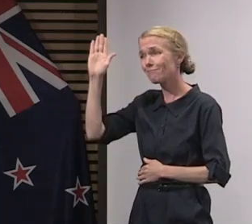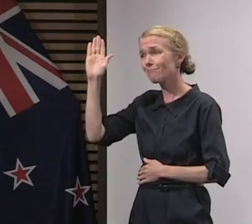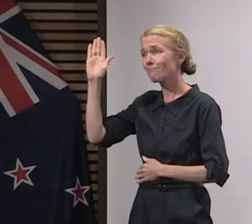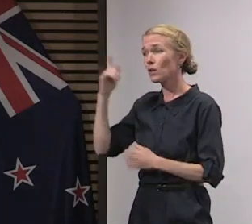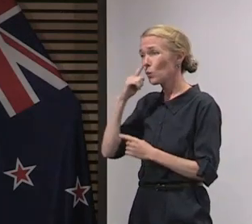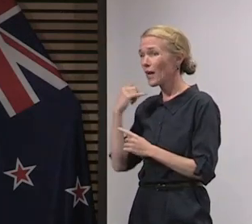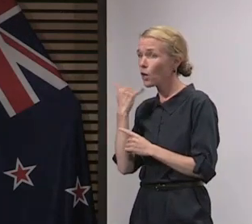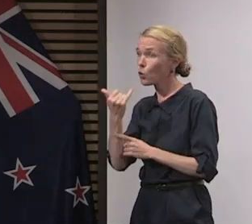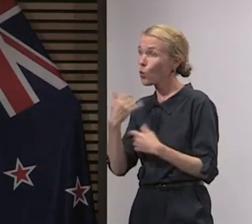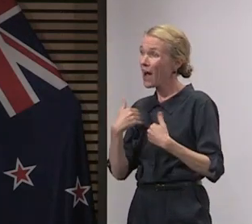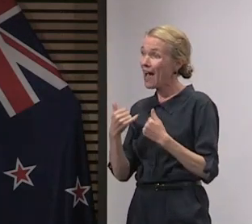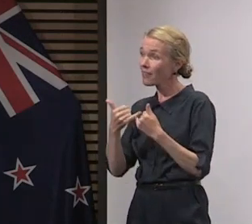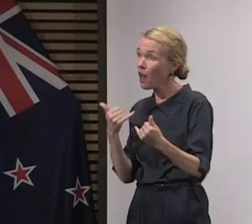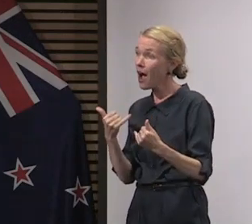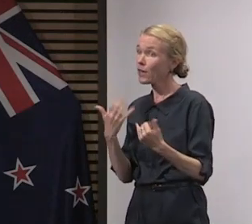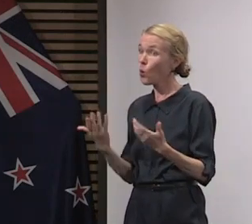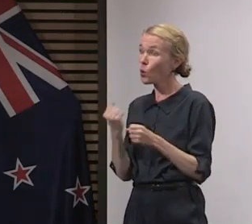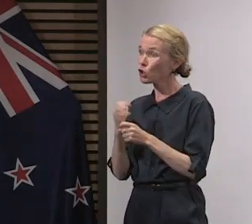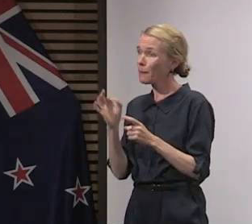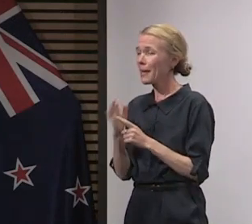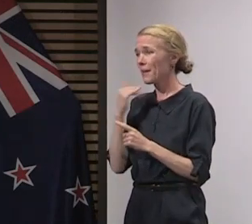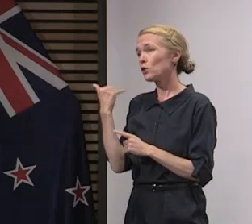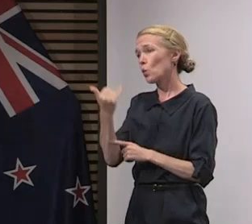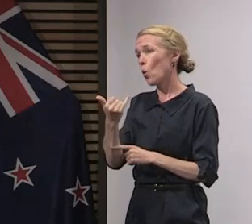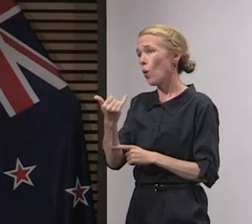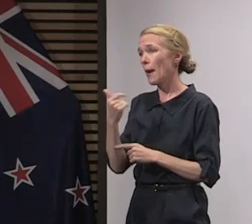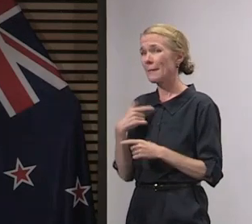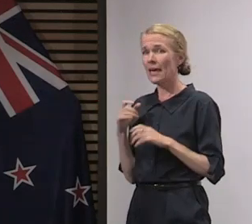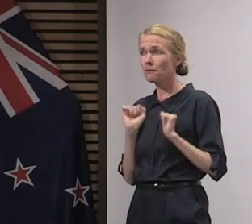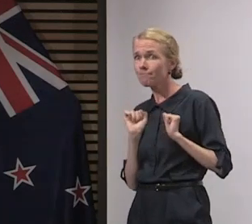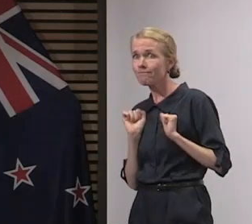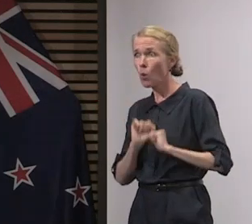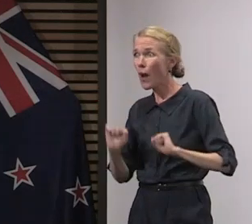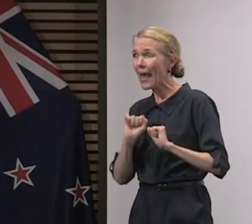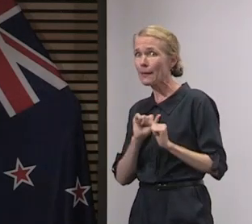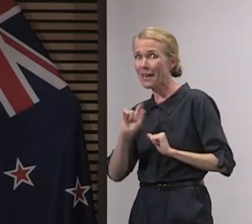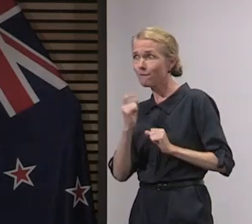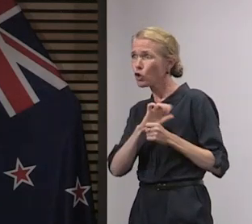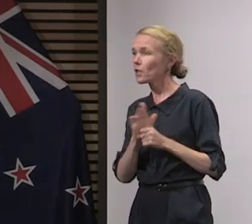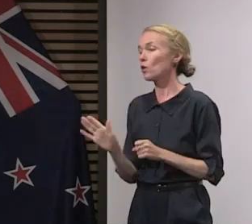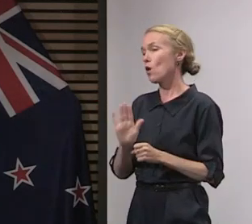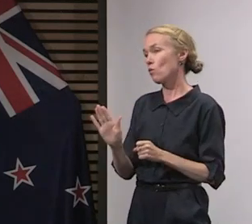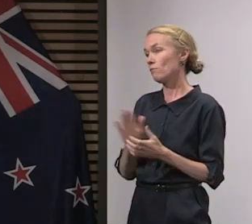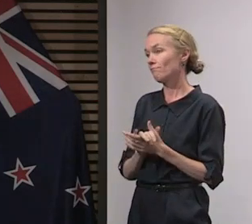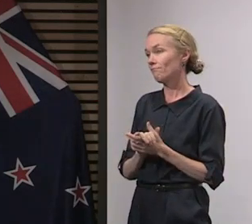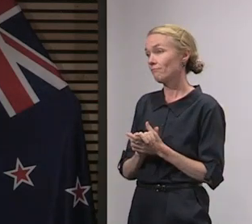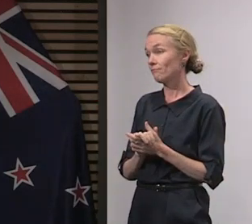treatment for any condition if you feel you need help from either Healthline or your GP ring first. Healthline will be